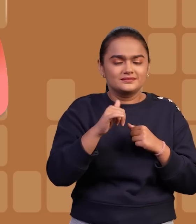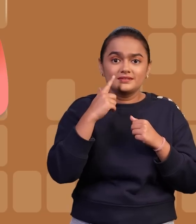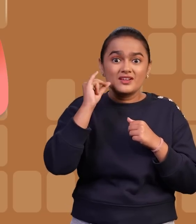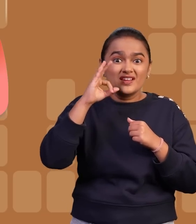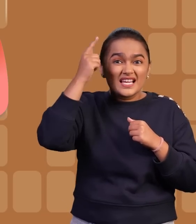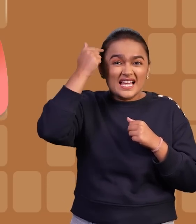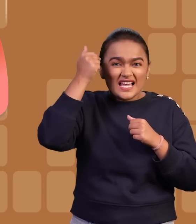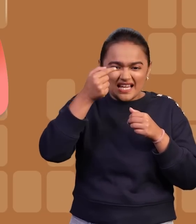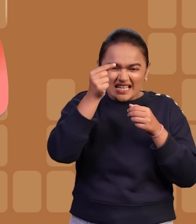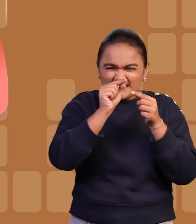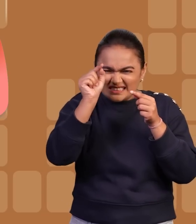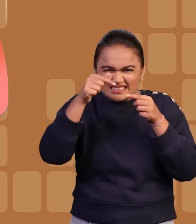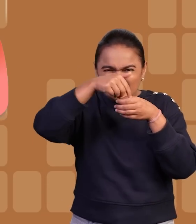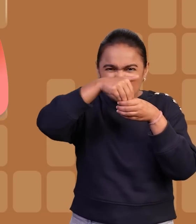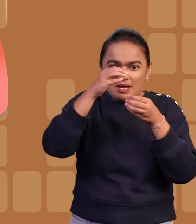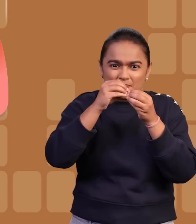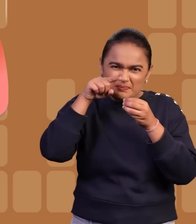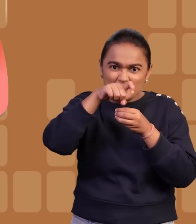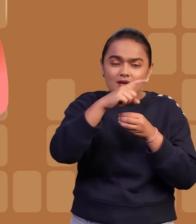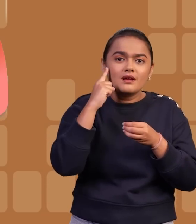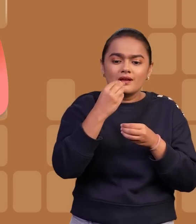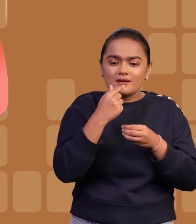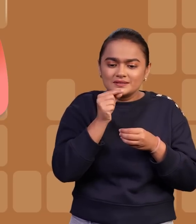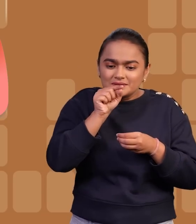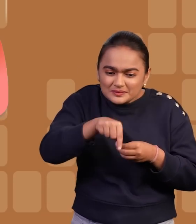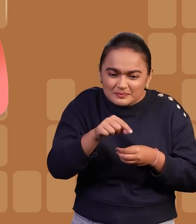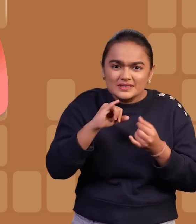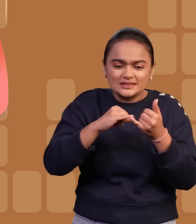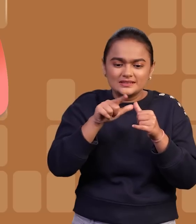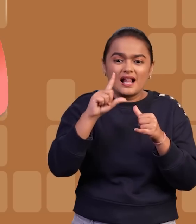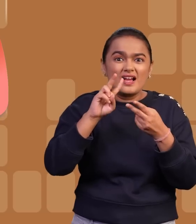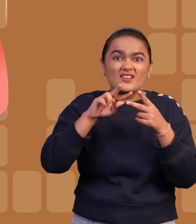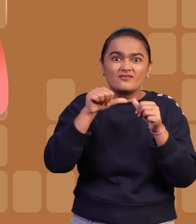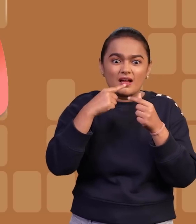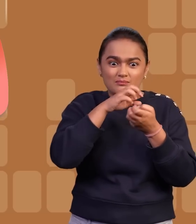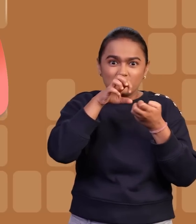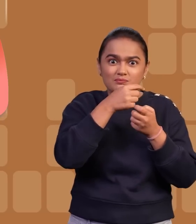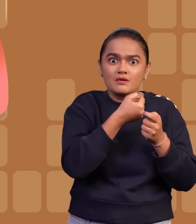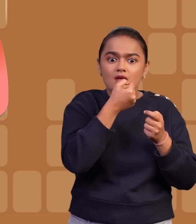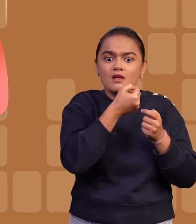The bacteria in a cavity can spread to other teeth through saliva, potentially damaging them as well.